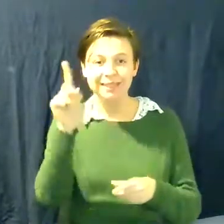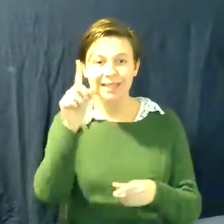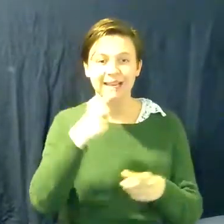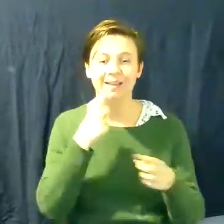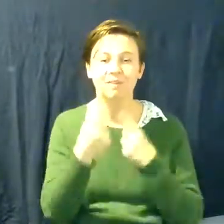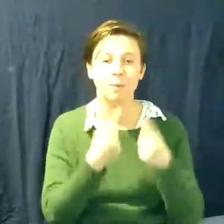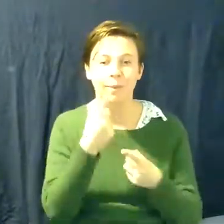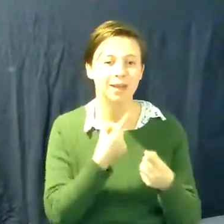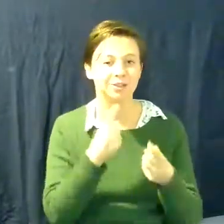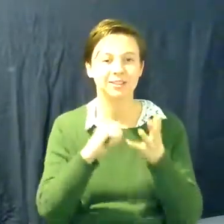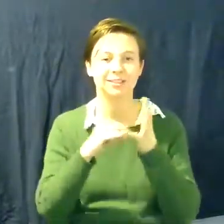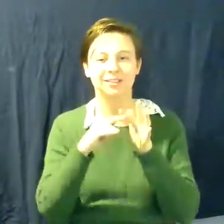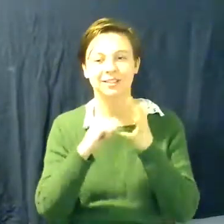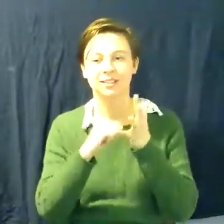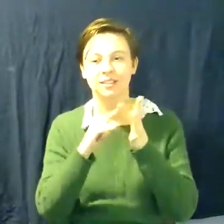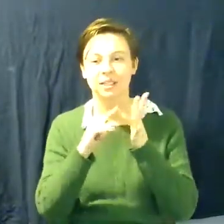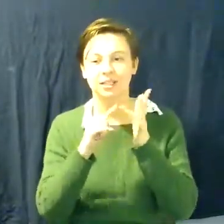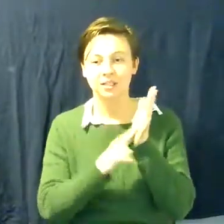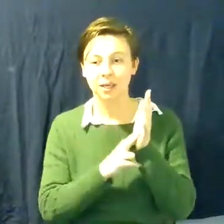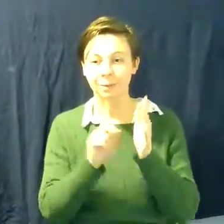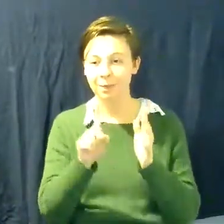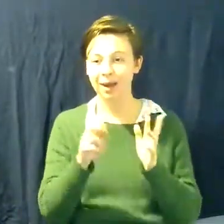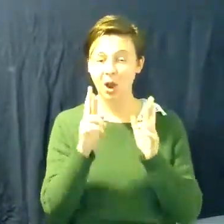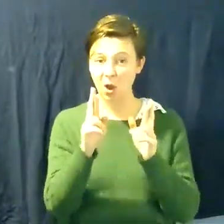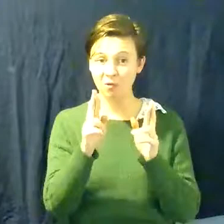. I guess we hope that we still might get some more